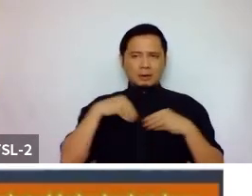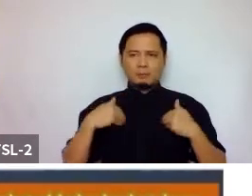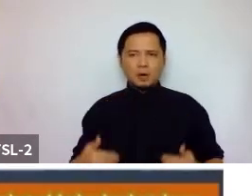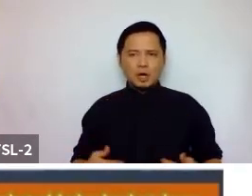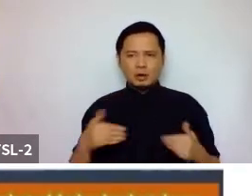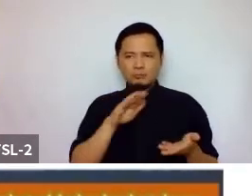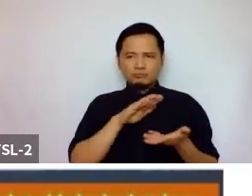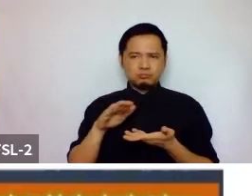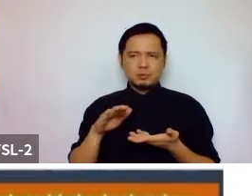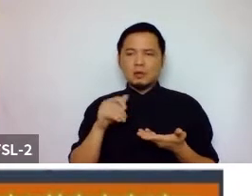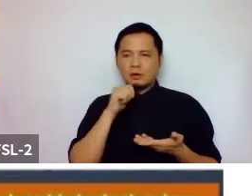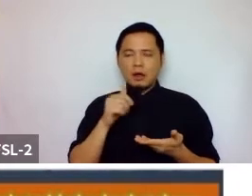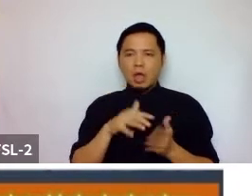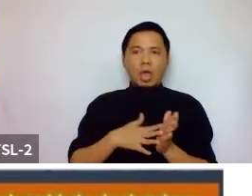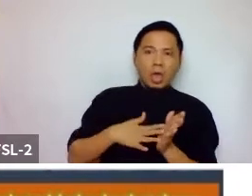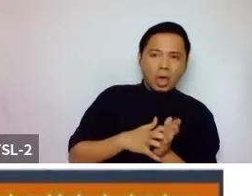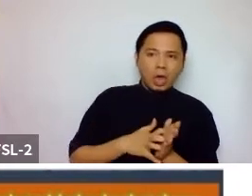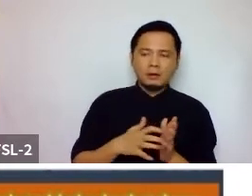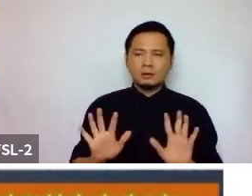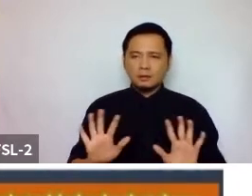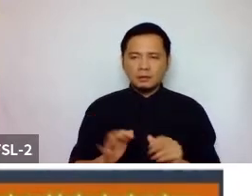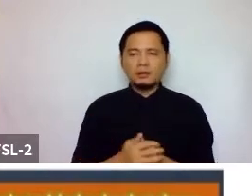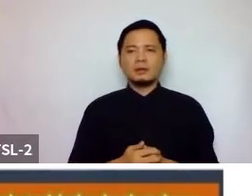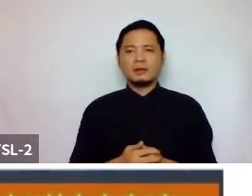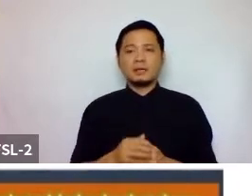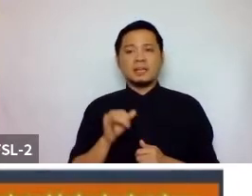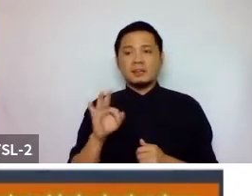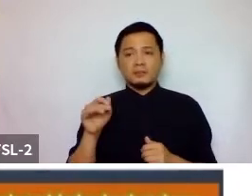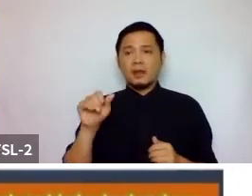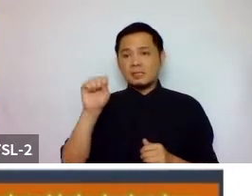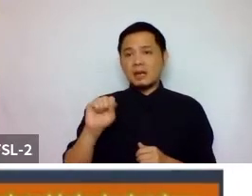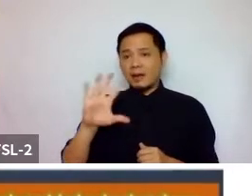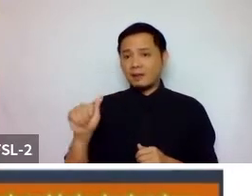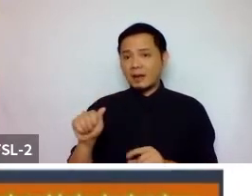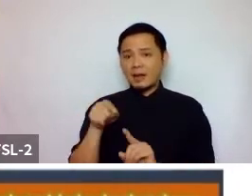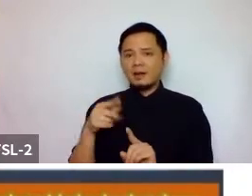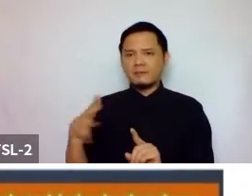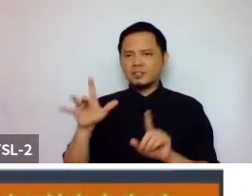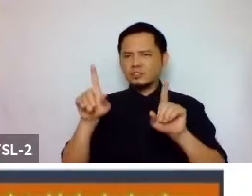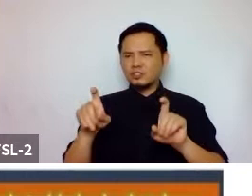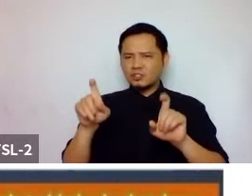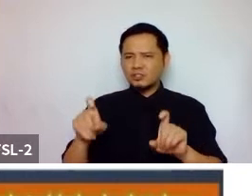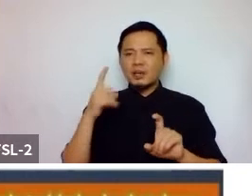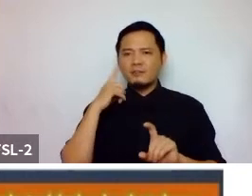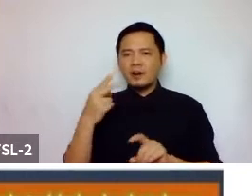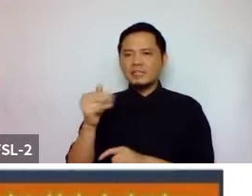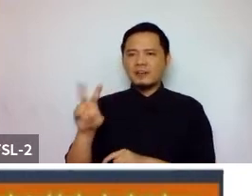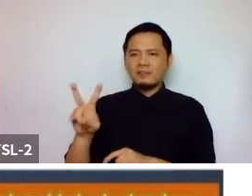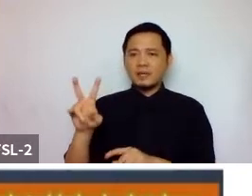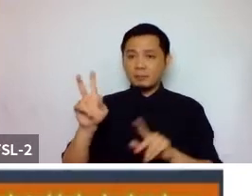They have also done trials to immunocompromised HIV positive patients in South Africa.